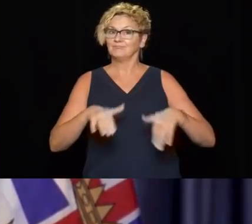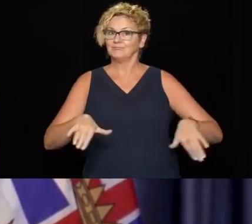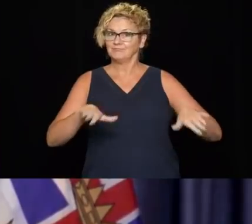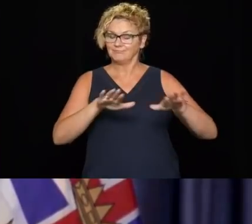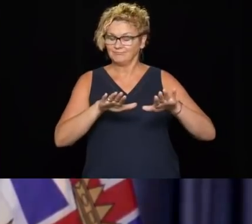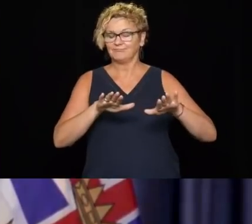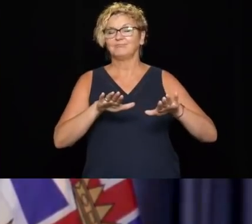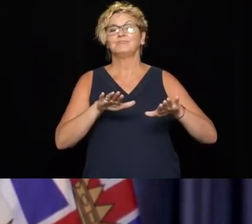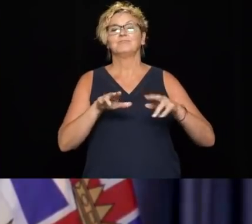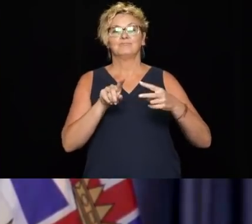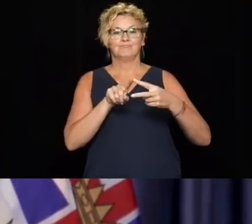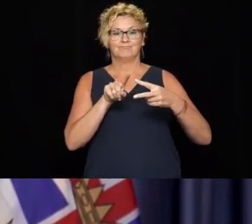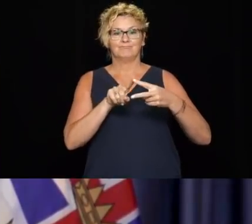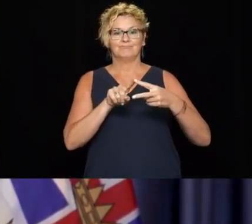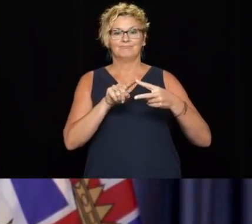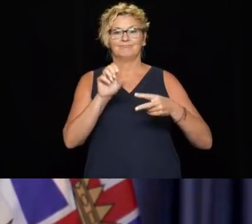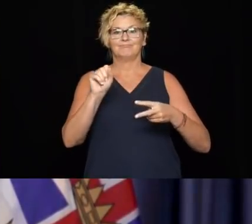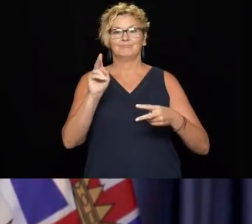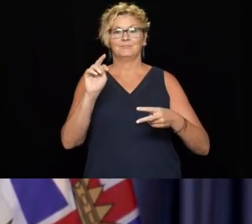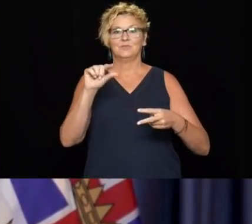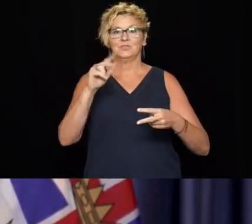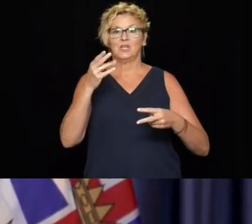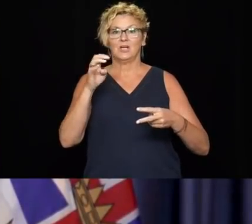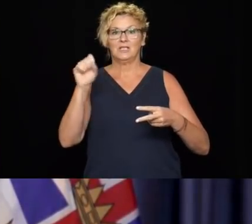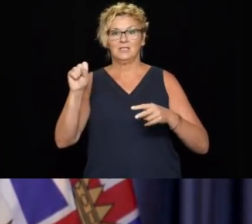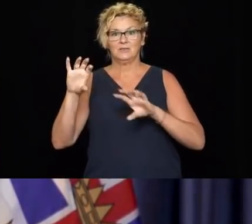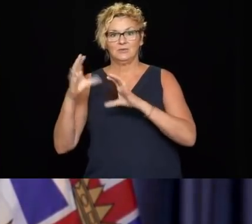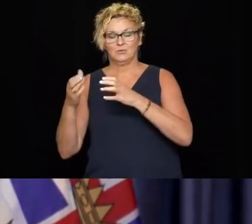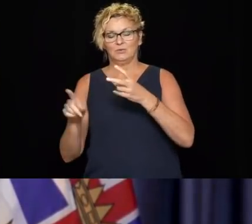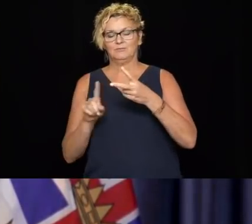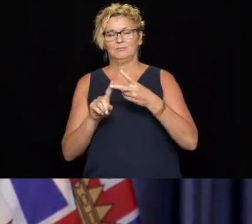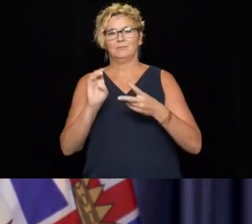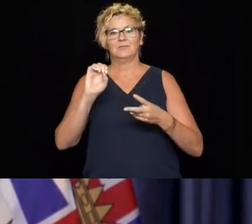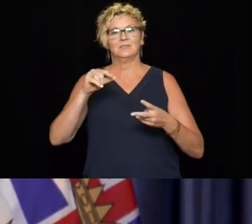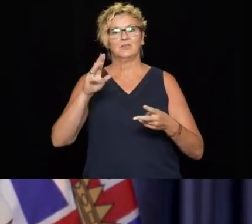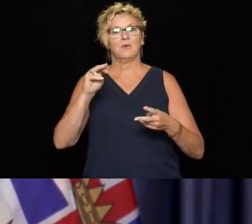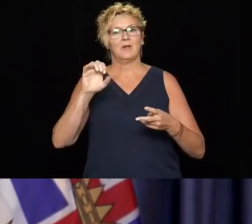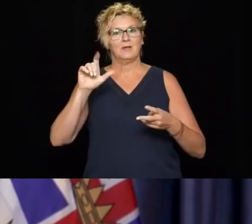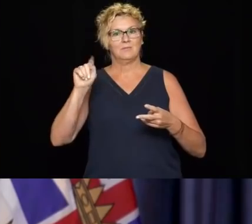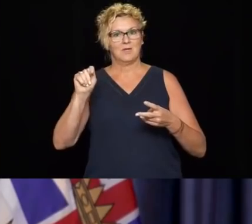and give everyone it is good to be here today on the traditional territory